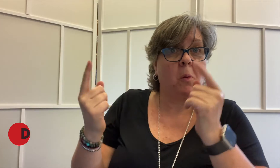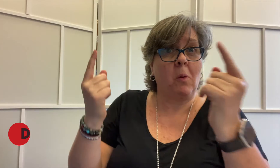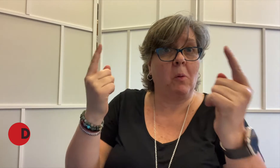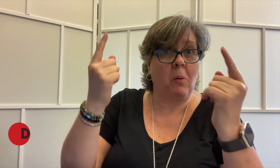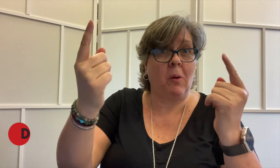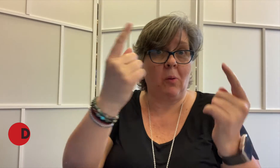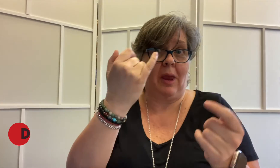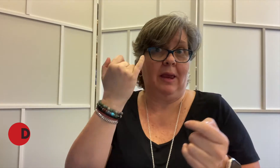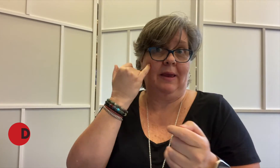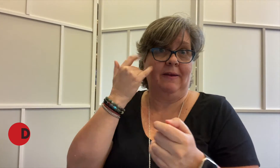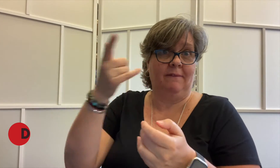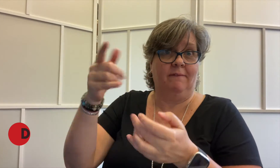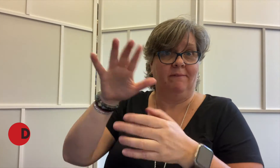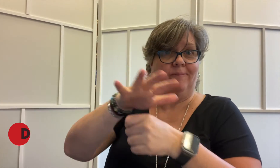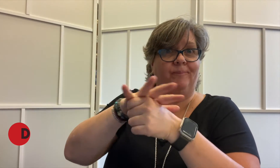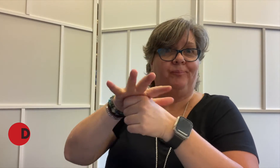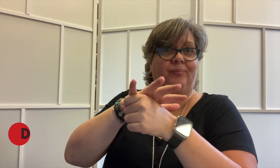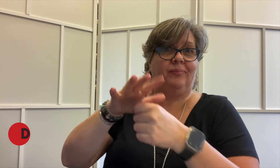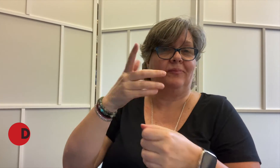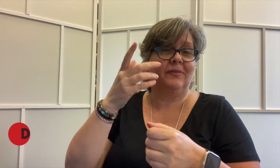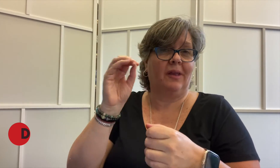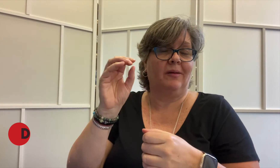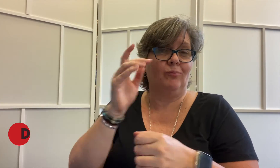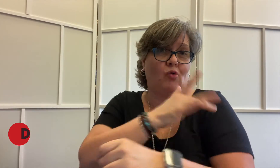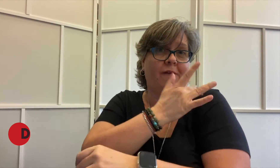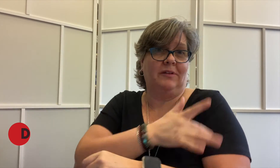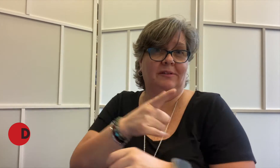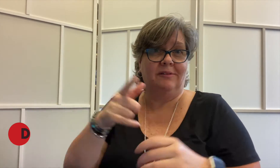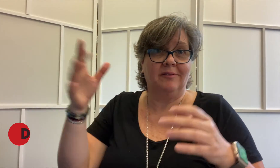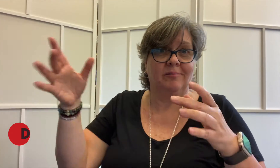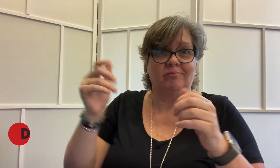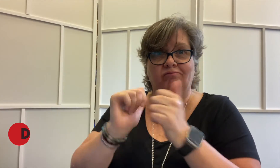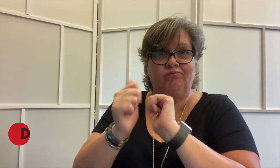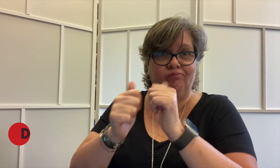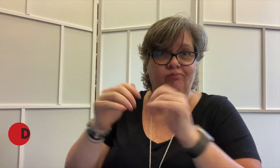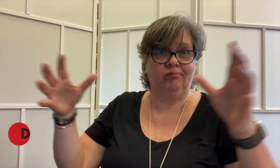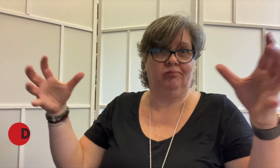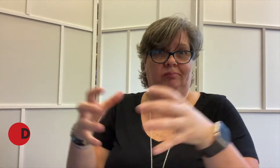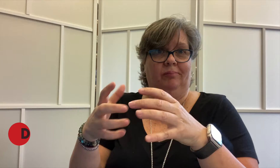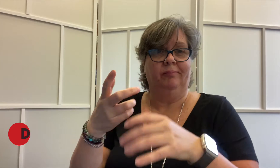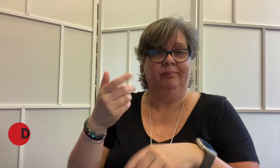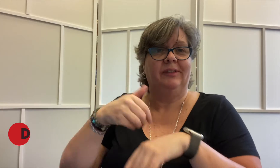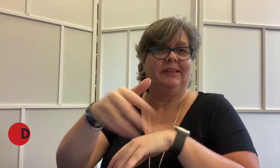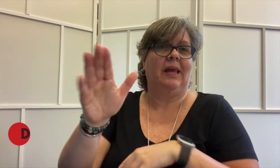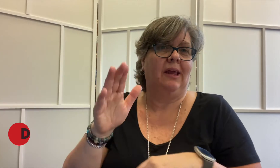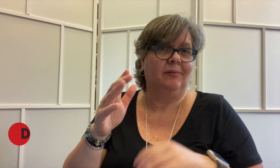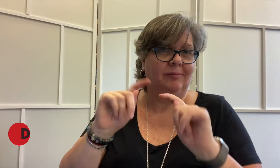or students mainstreamed alone at different schools if their province